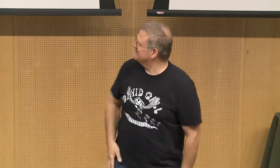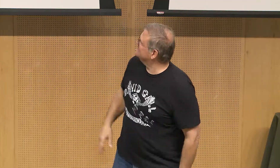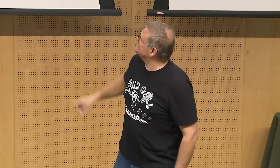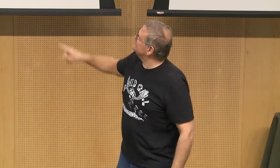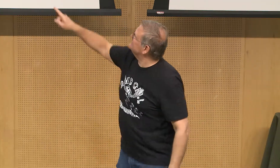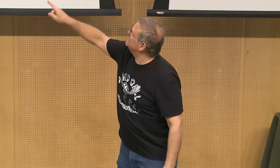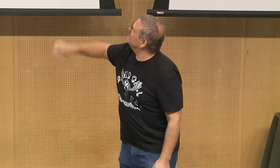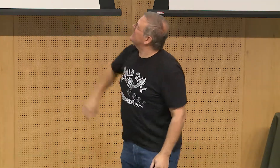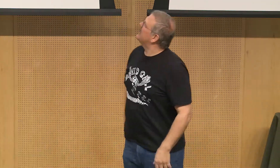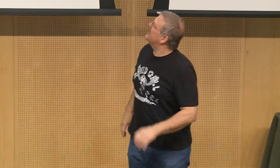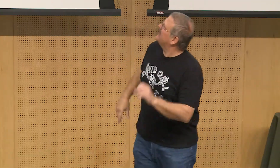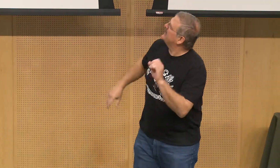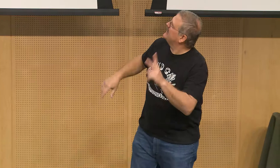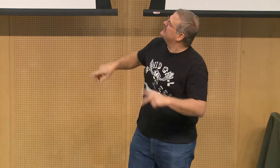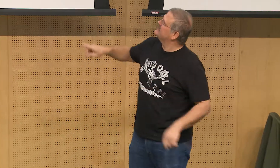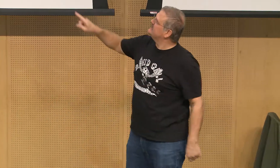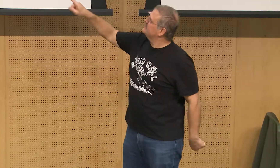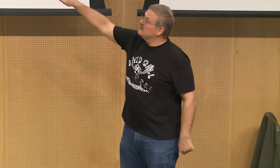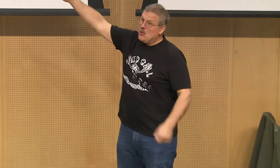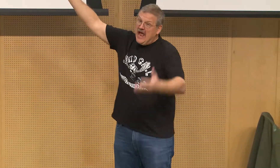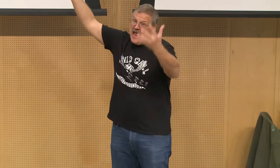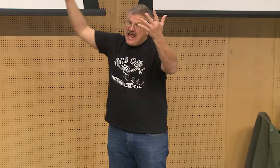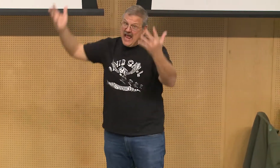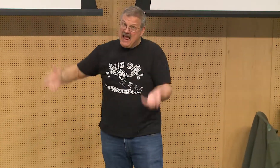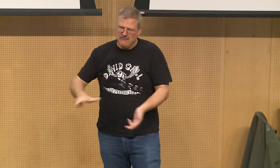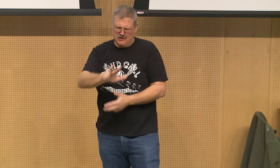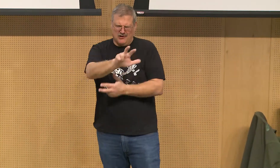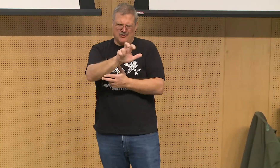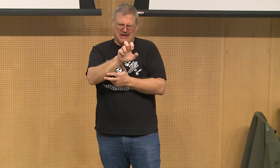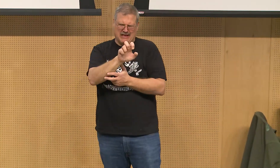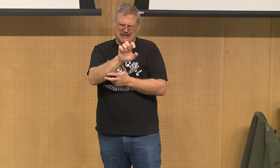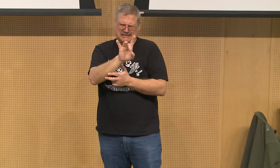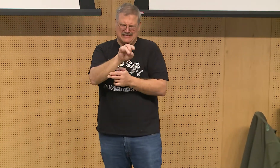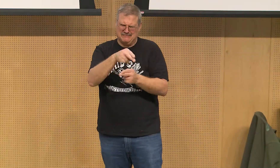but I can deal with the hand crank. This is heavy.